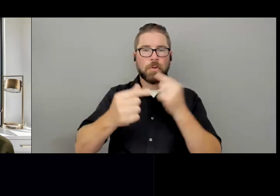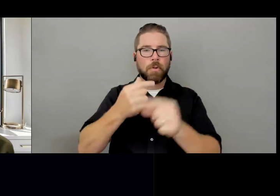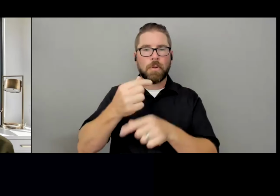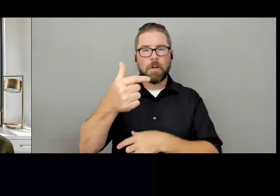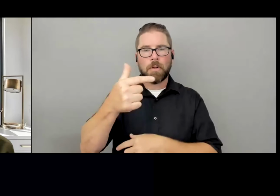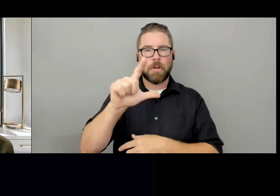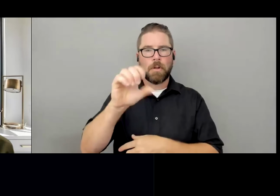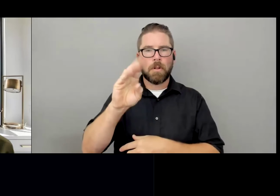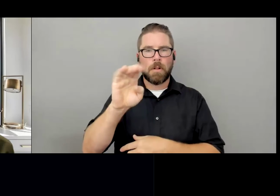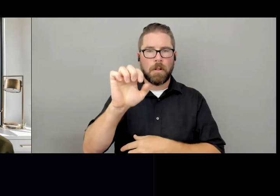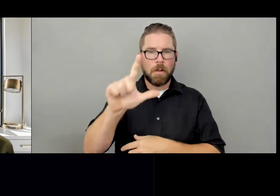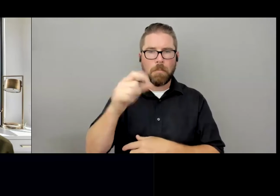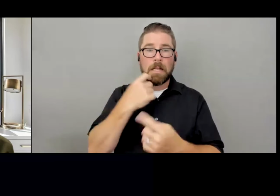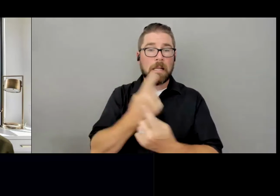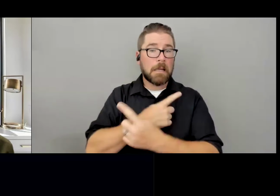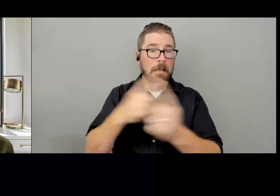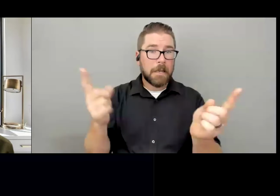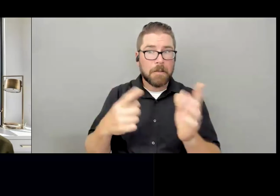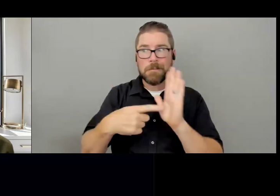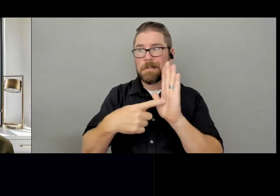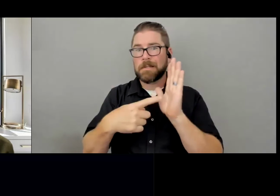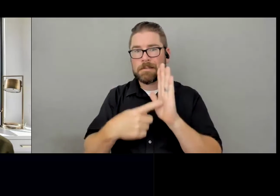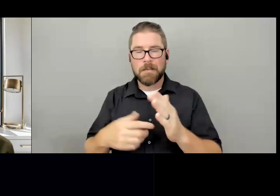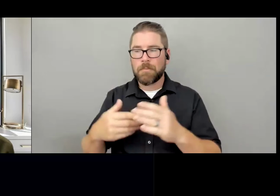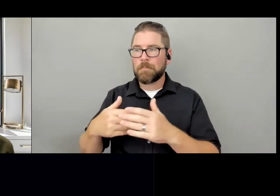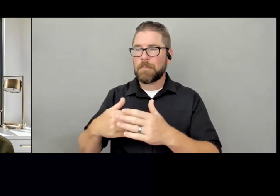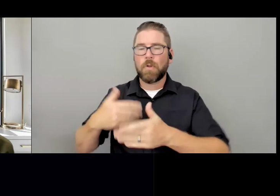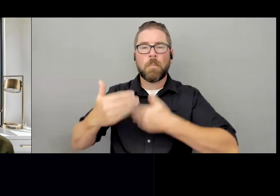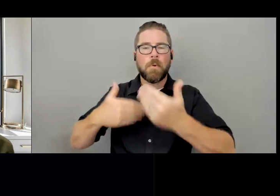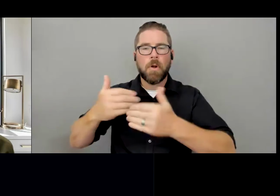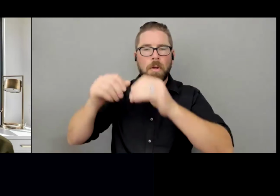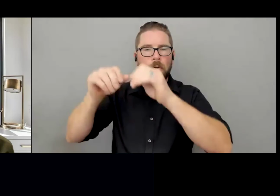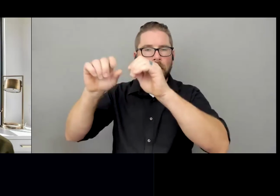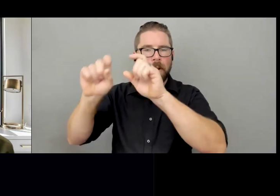progress surveys and what they're for. And then reminder, you can still, you know,